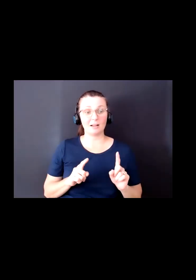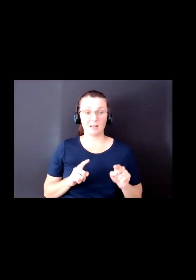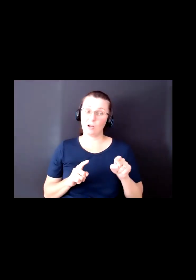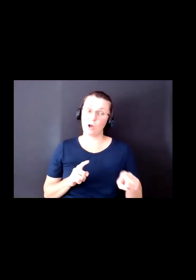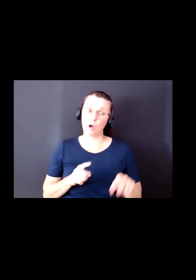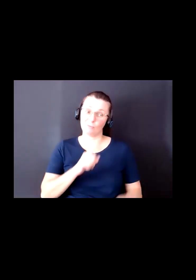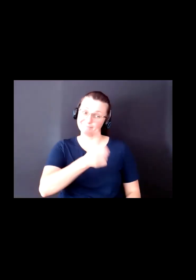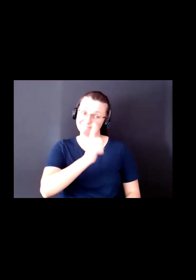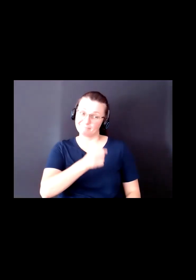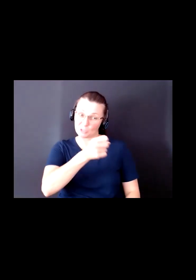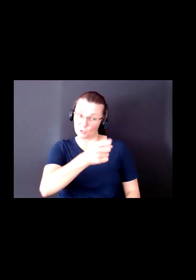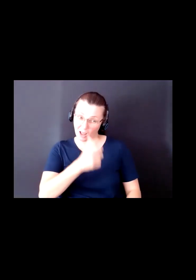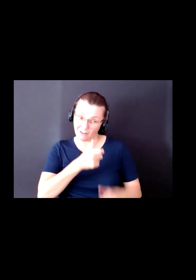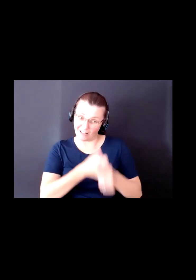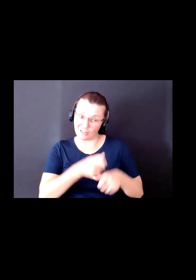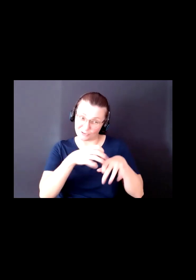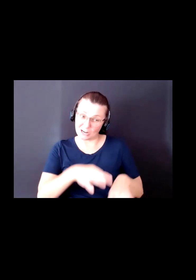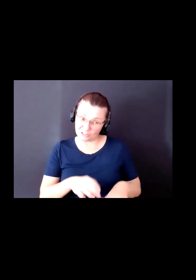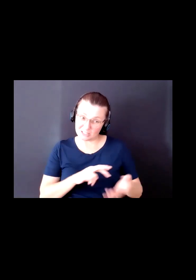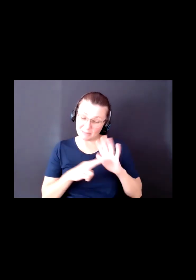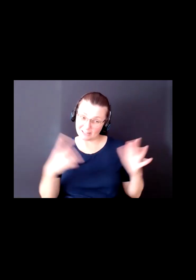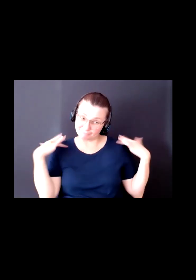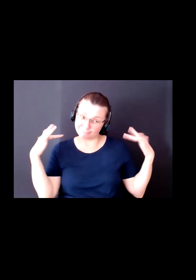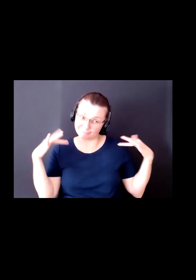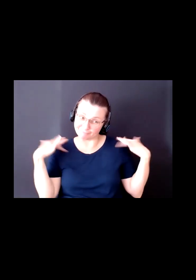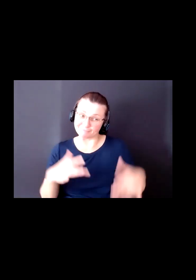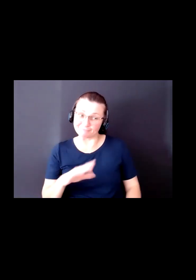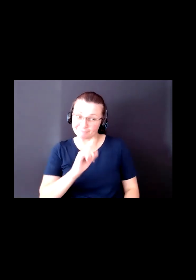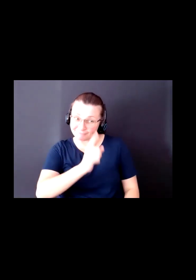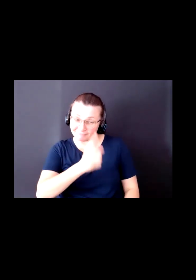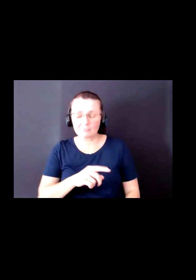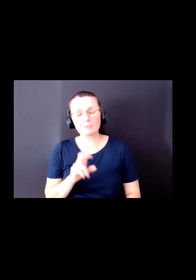do so we're not going to help. The town still has obligation to